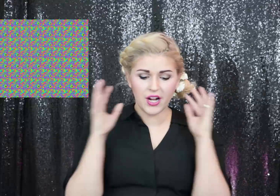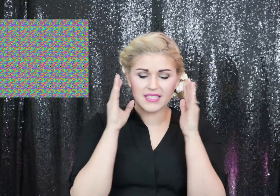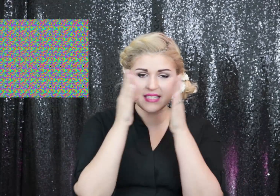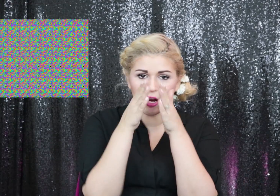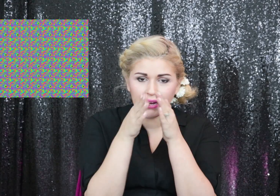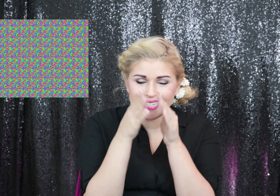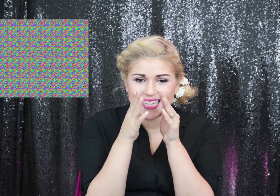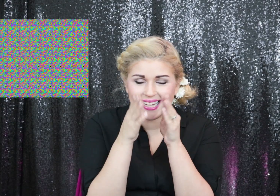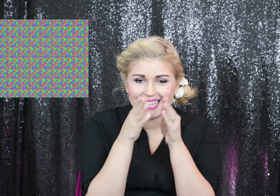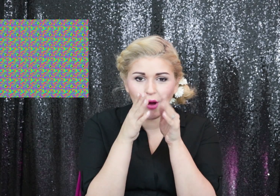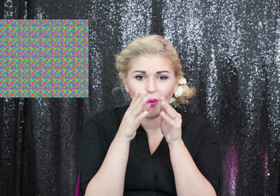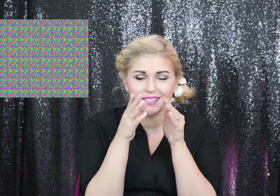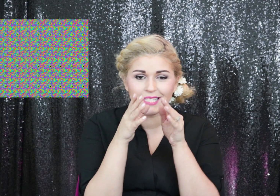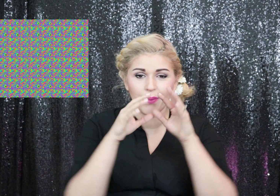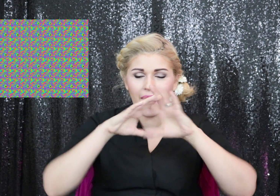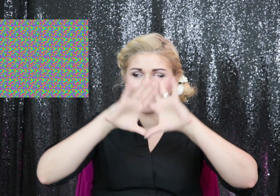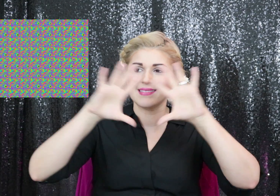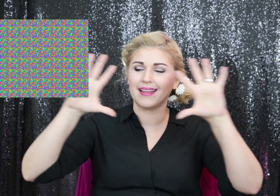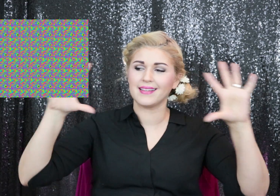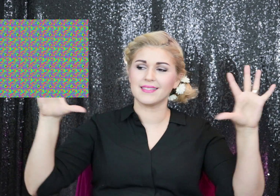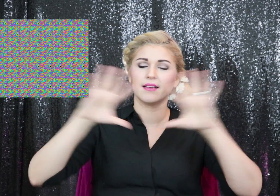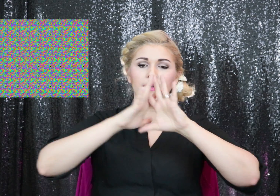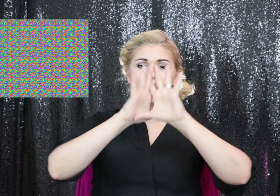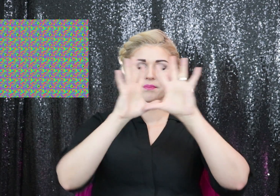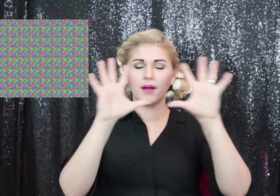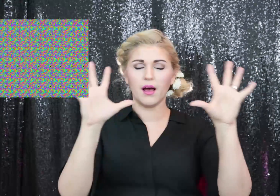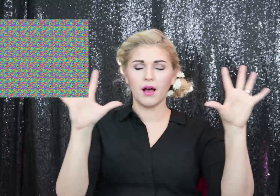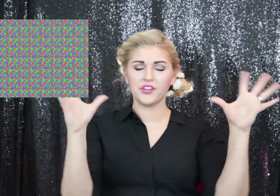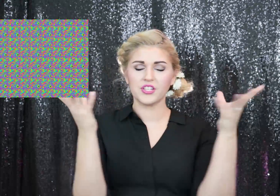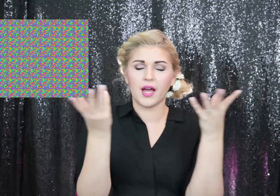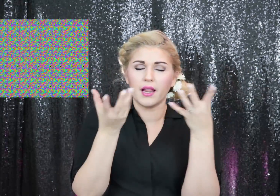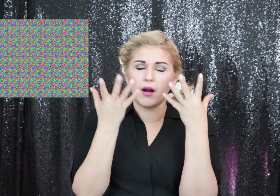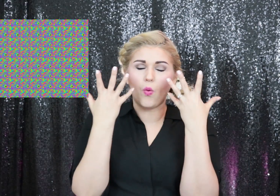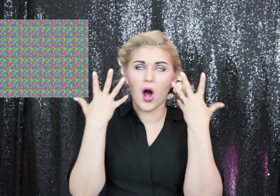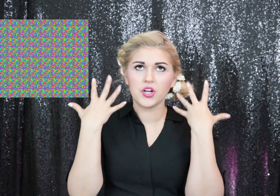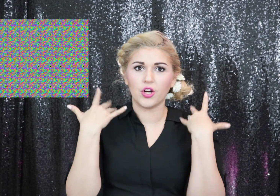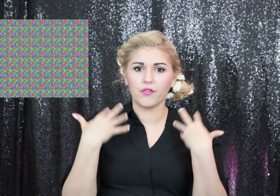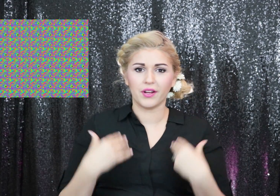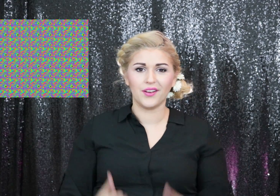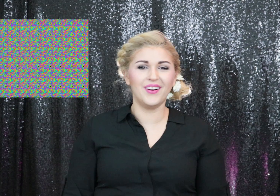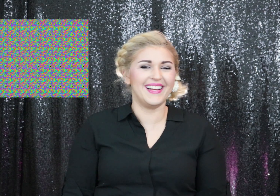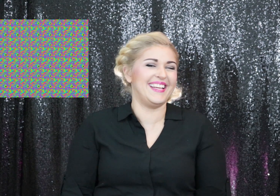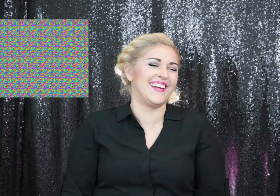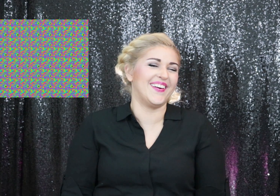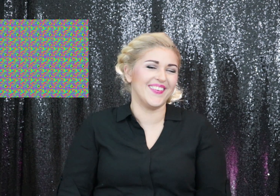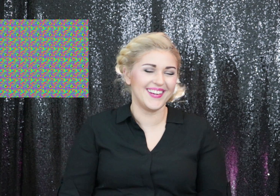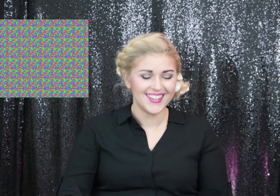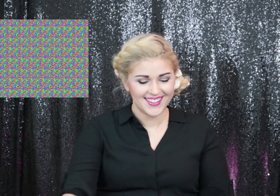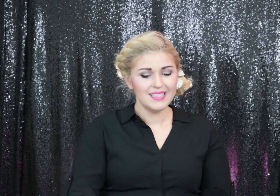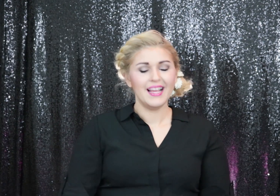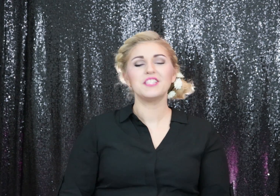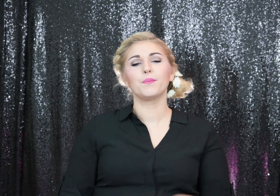You're not staring intently at one spot. It's like this, ah, just kind of let it wash over you, you know? And so,